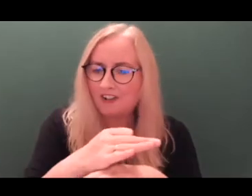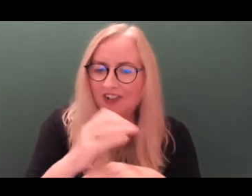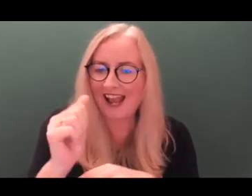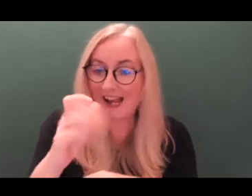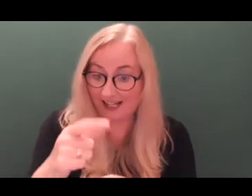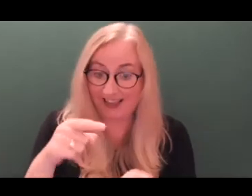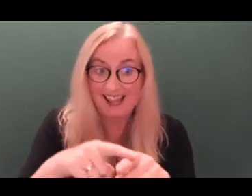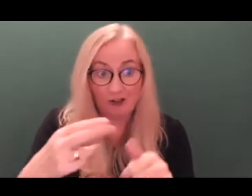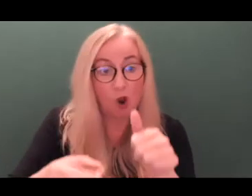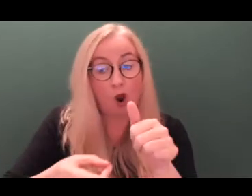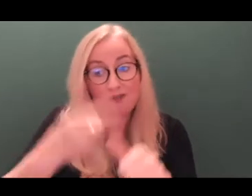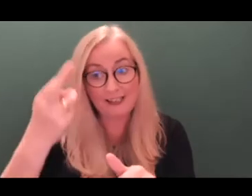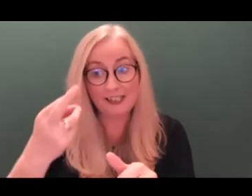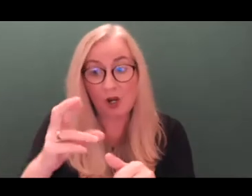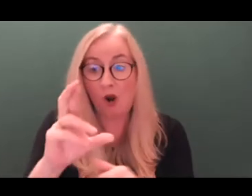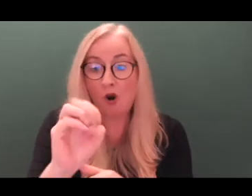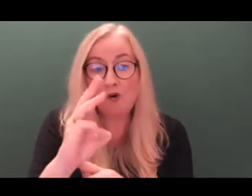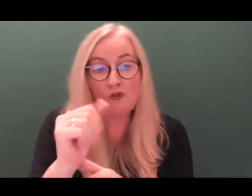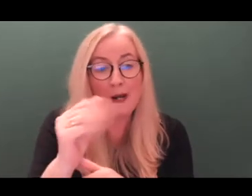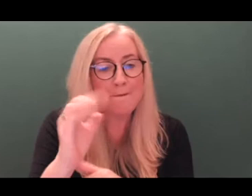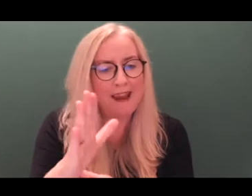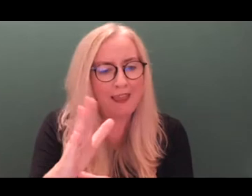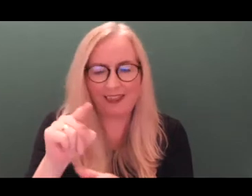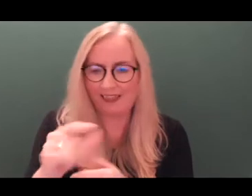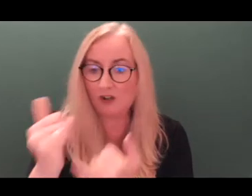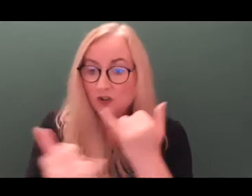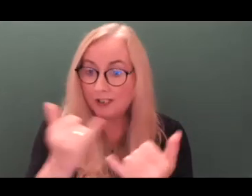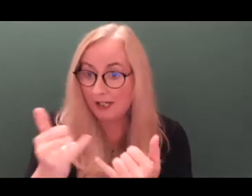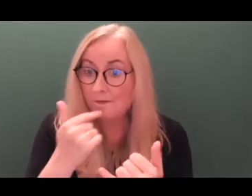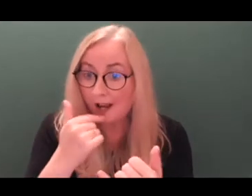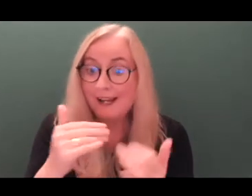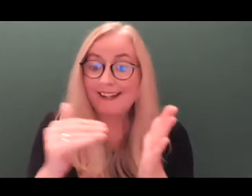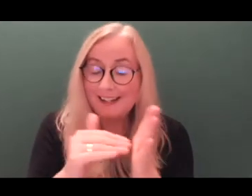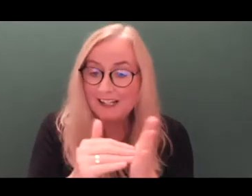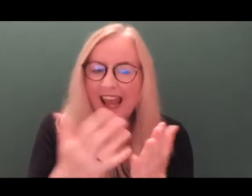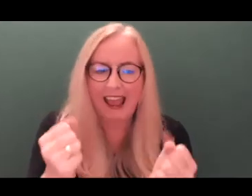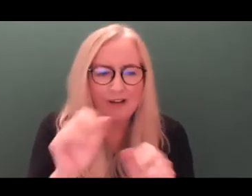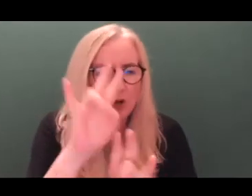been repealed earlier this year, and while we have received a couple of enquiries into the office in